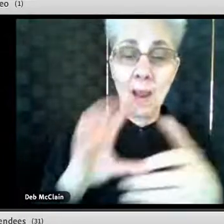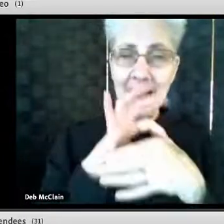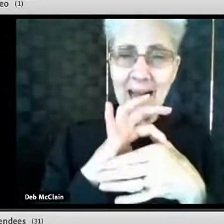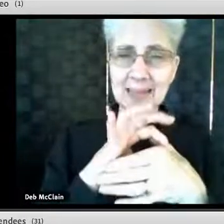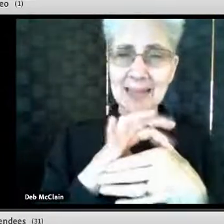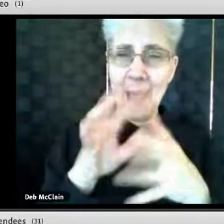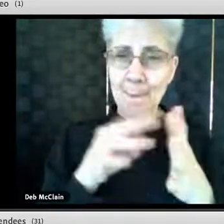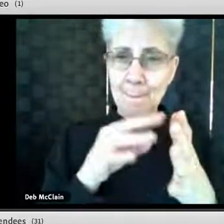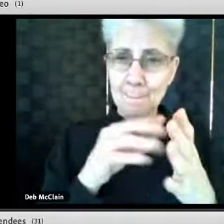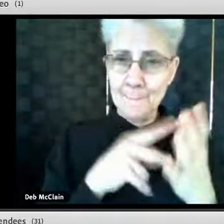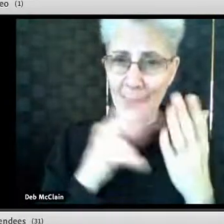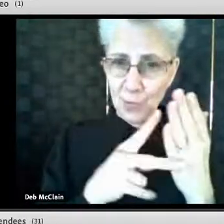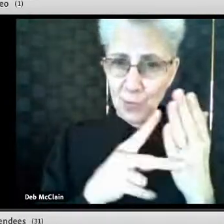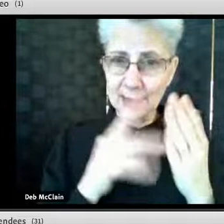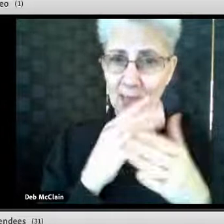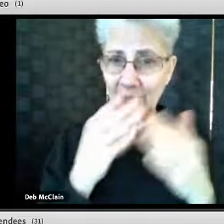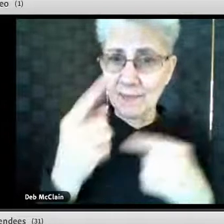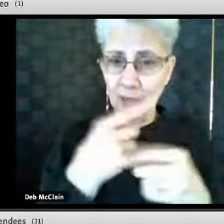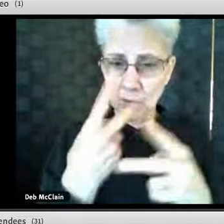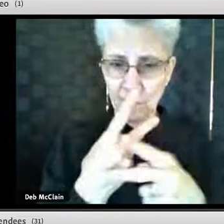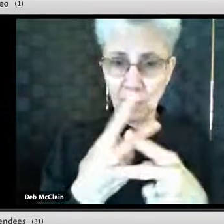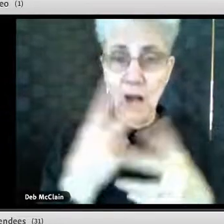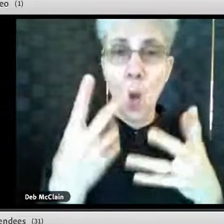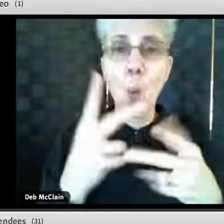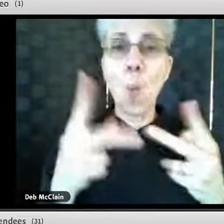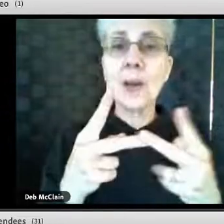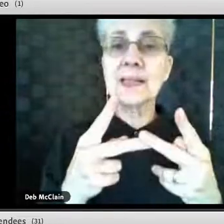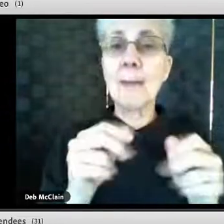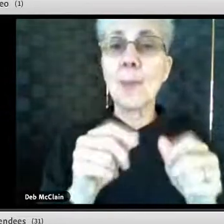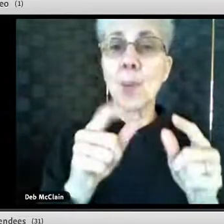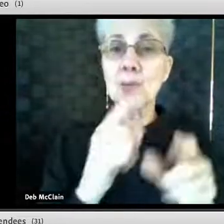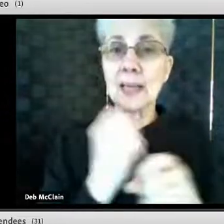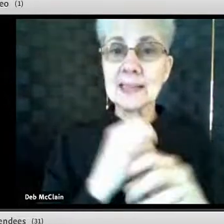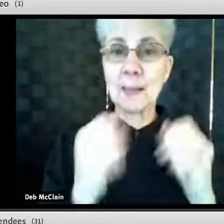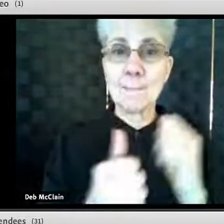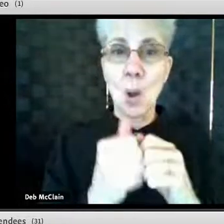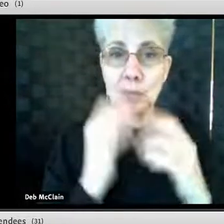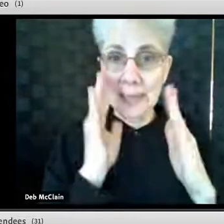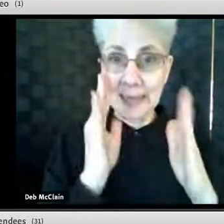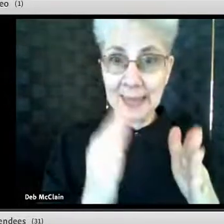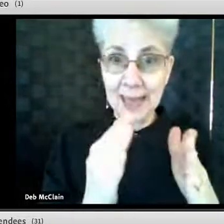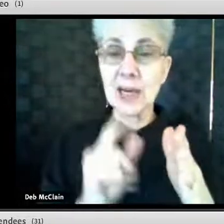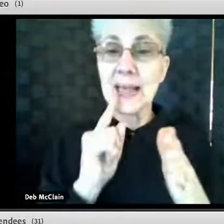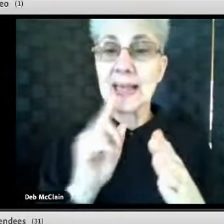because the content matrix at the end of the day that you're figuring out is, what type of post gets the most engagement,